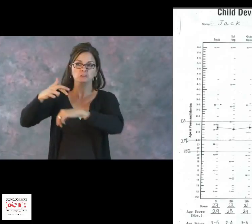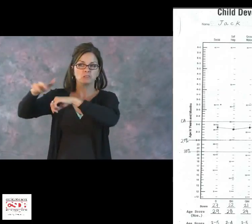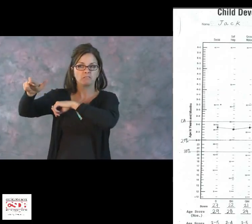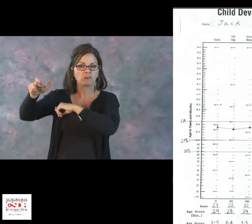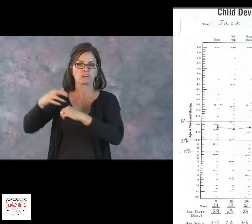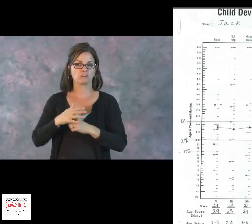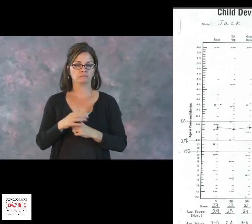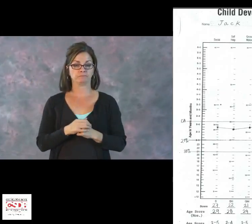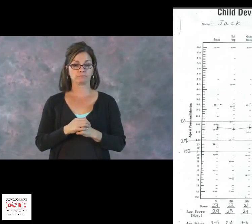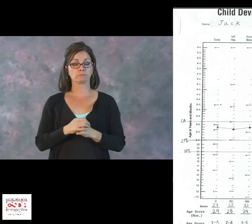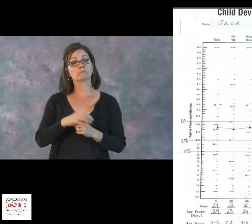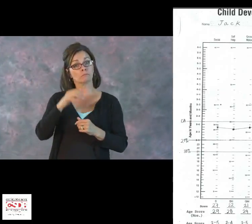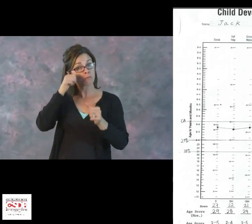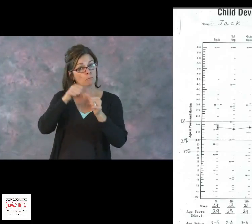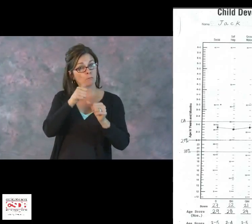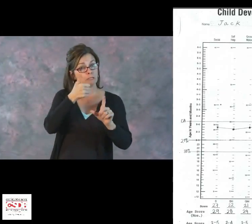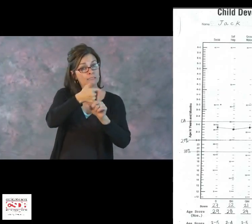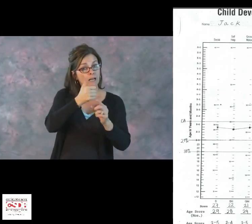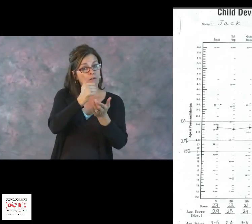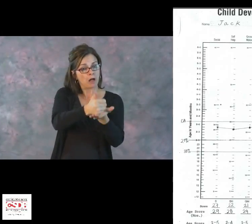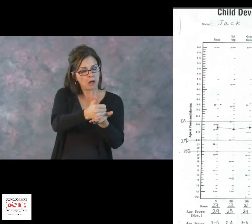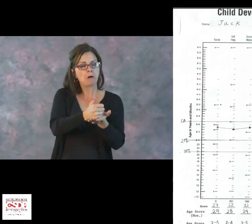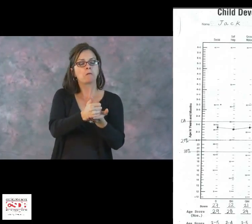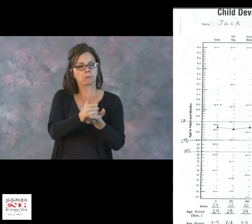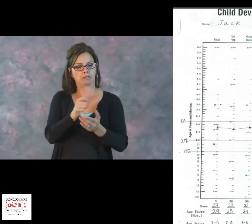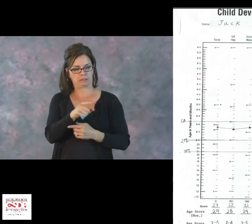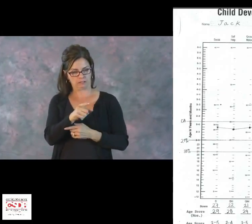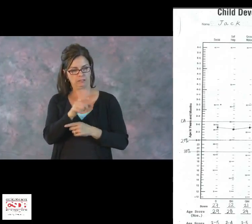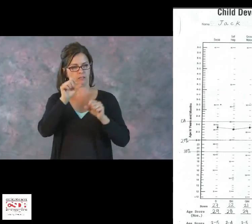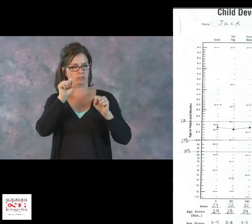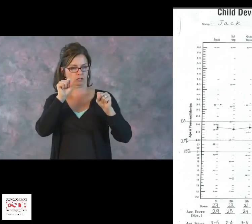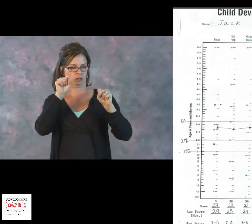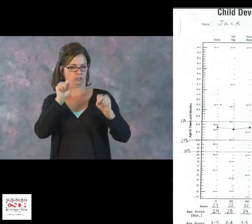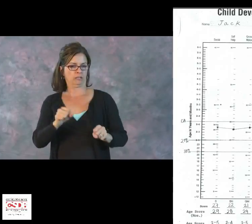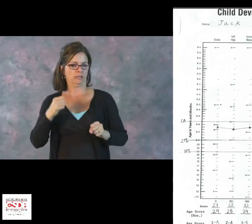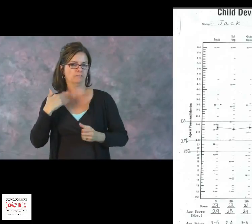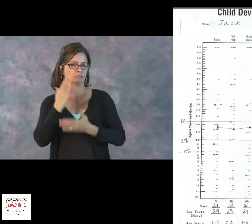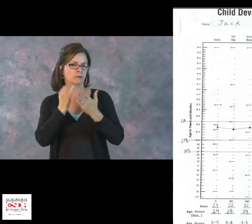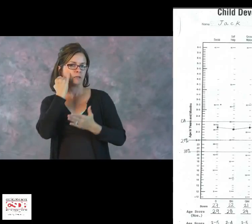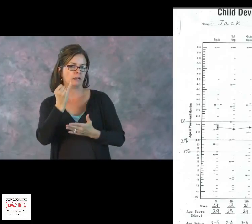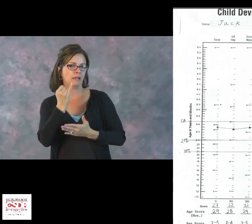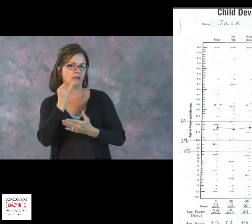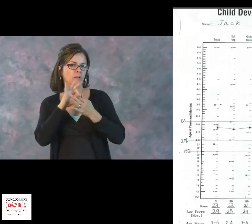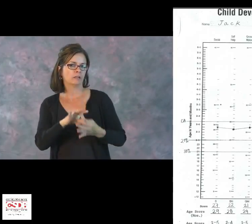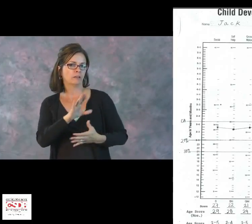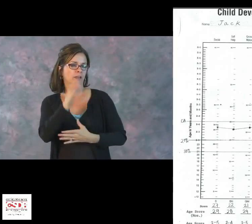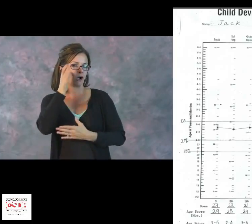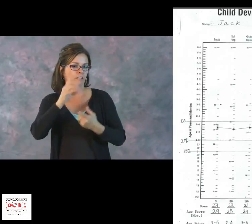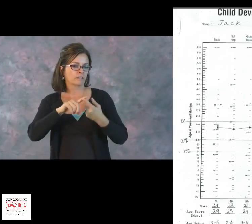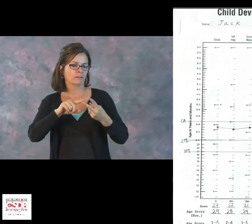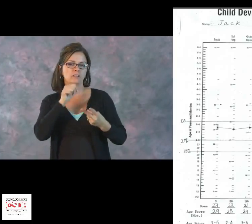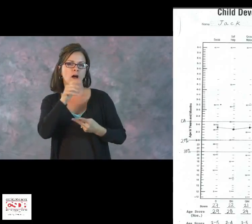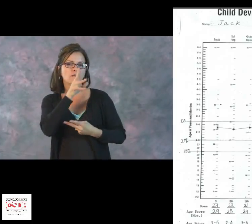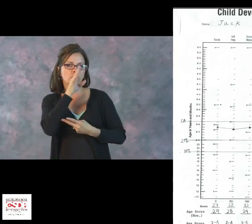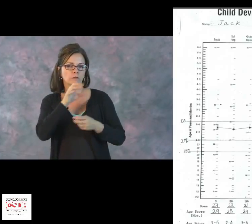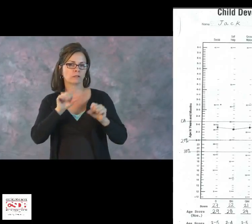Self Help, as I mentioned, can give you some indication of a child's non-verbal cognitive abilities, and those also seem, in his case,